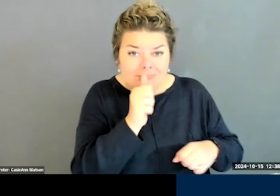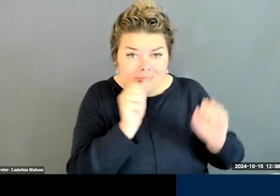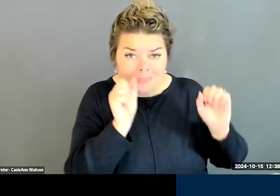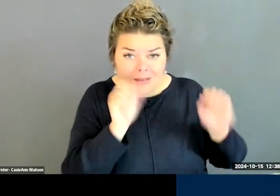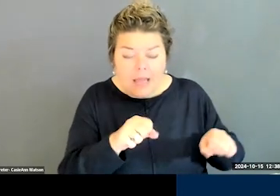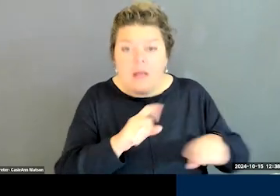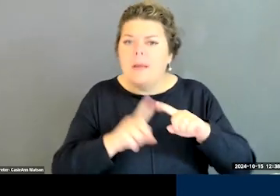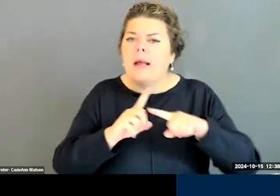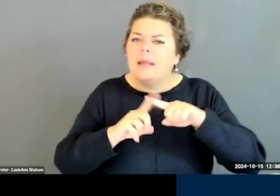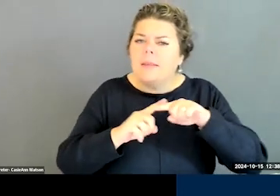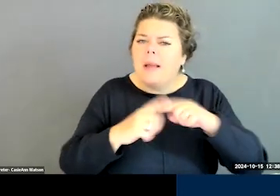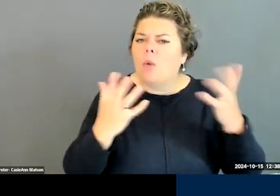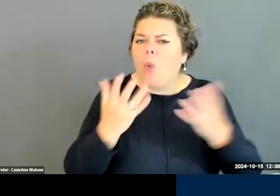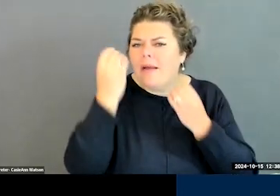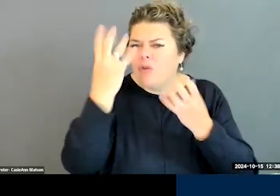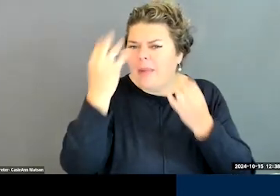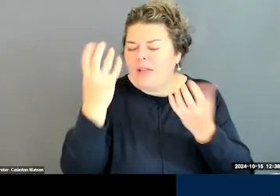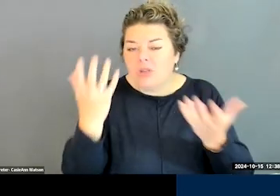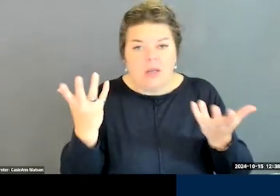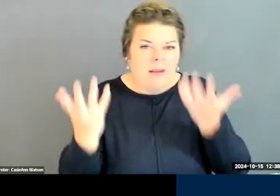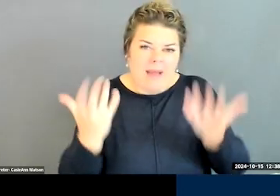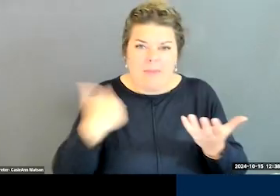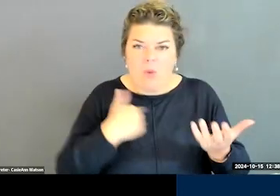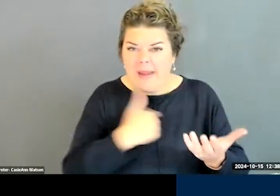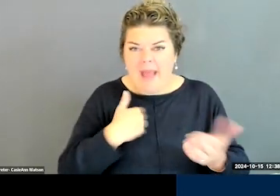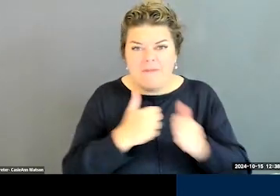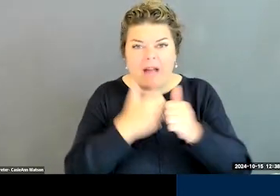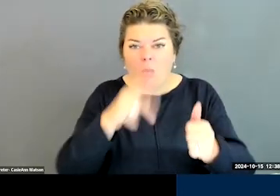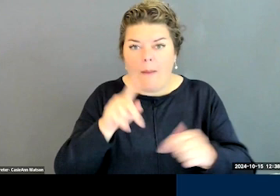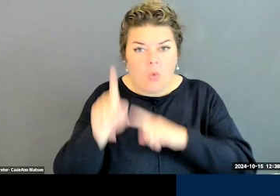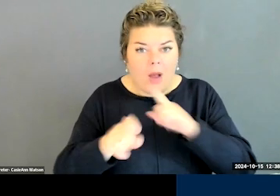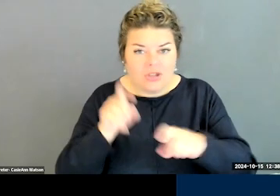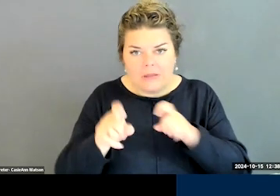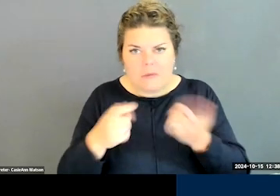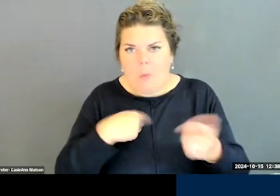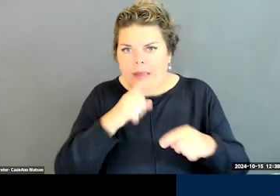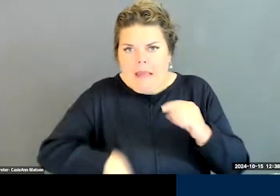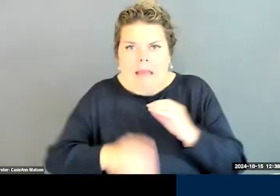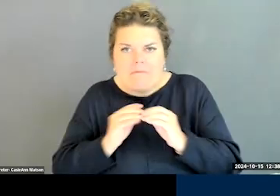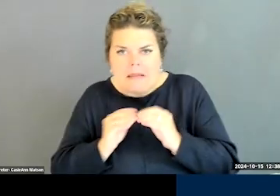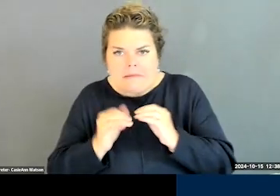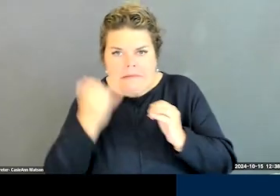but depending on the information, we may have follow-up questions that we wouldn't be able to have addressed if we don't have contact information.